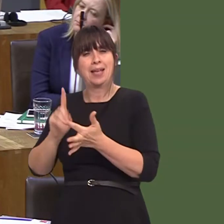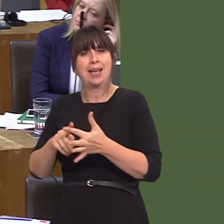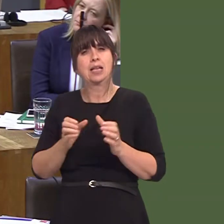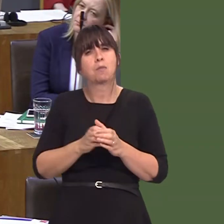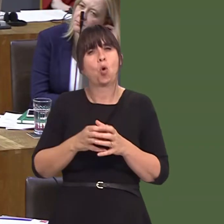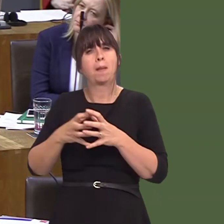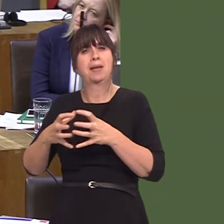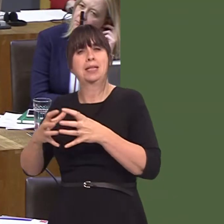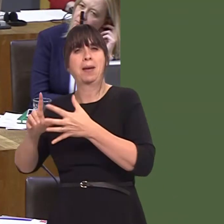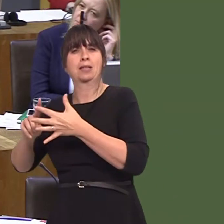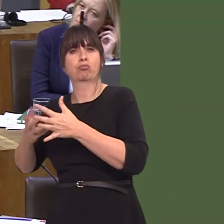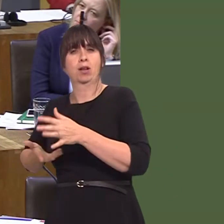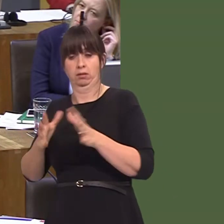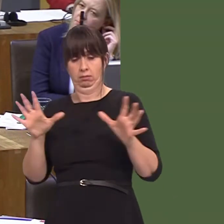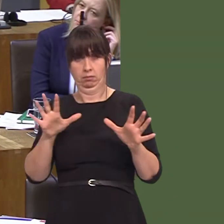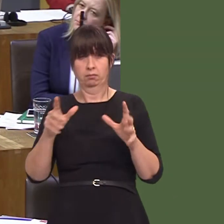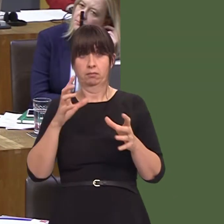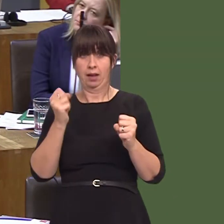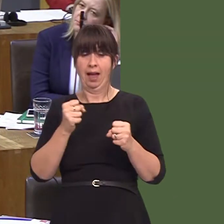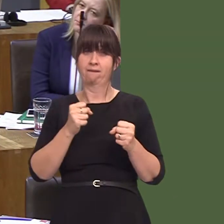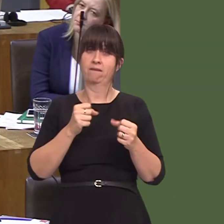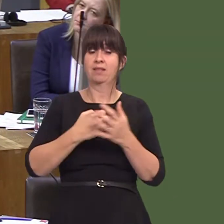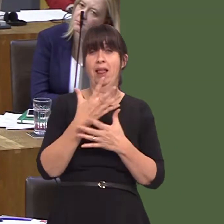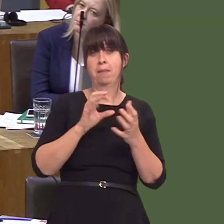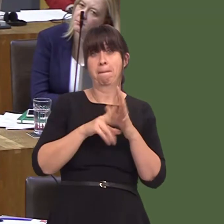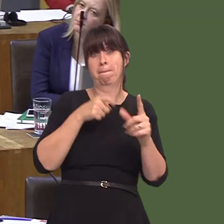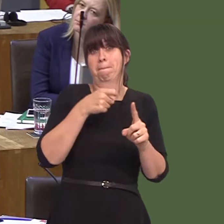businesses, and the development bank of Wales will be a core component part of the Welsh